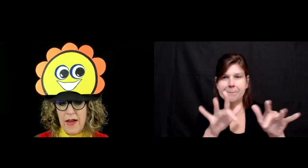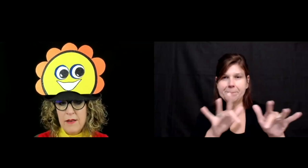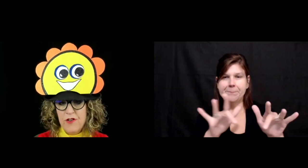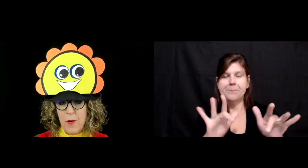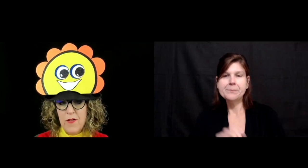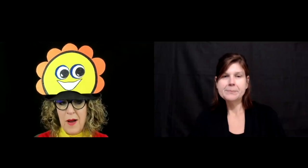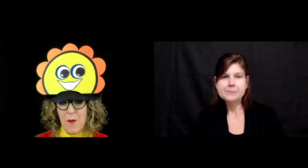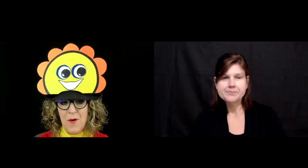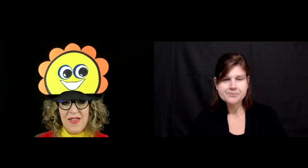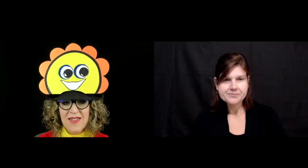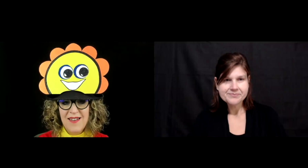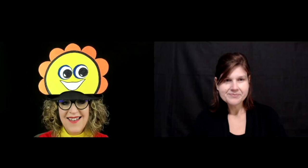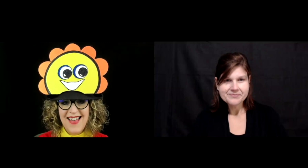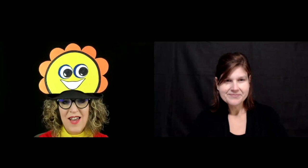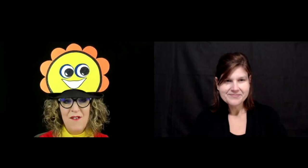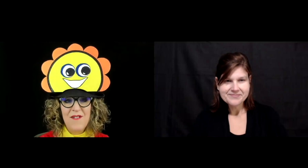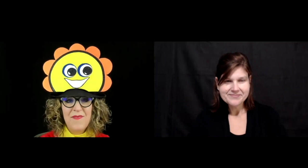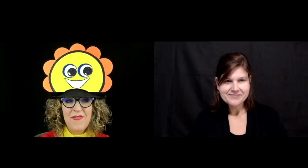than show you in the PowerPoint. Here we go.